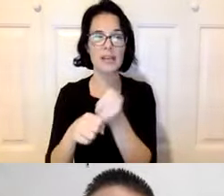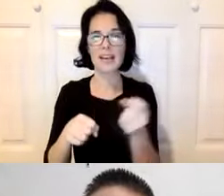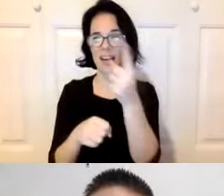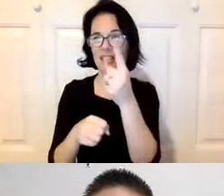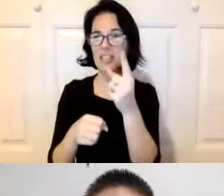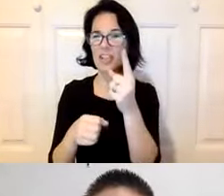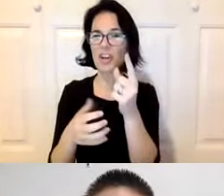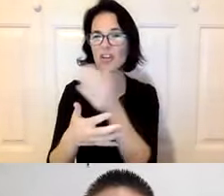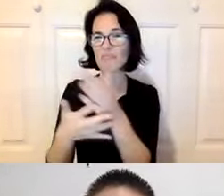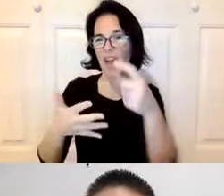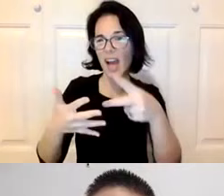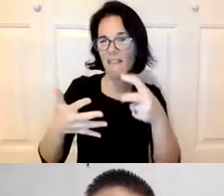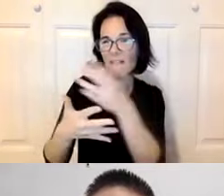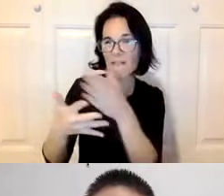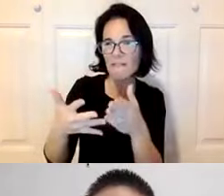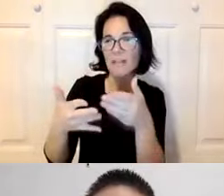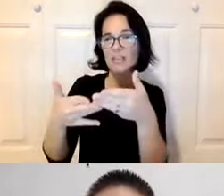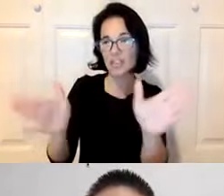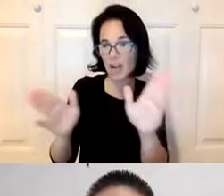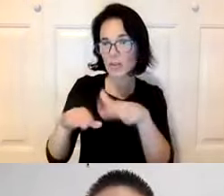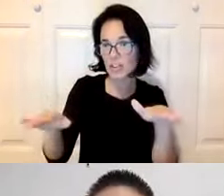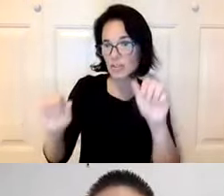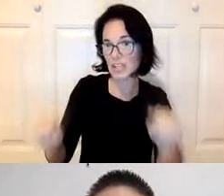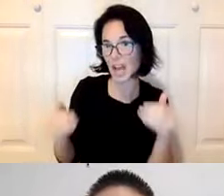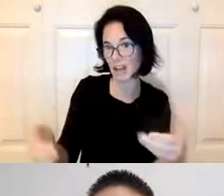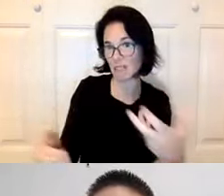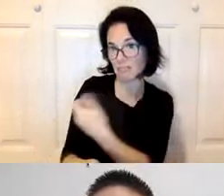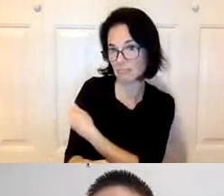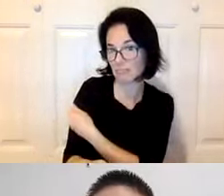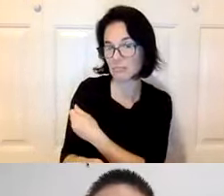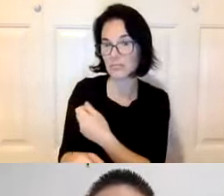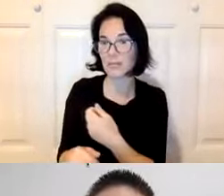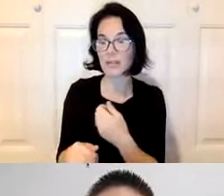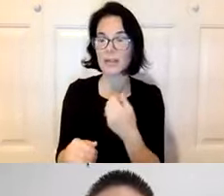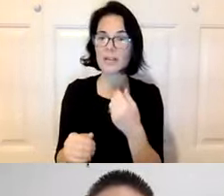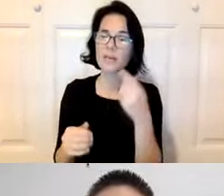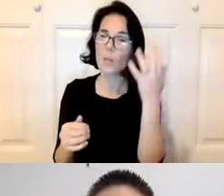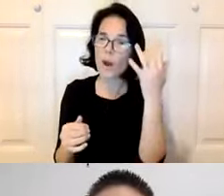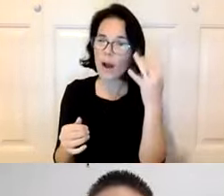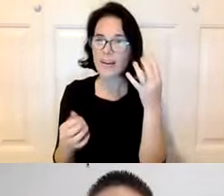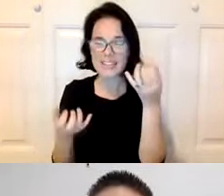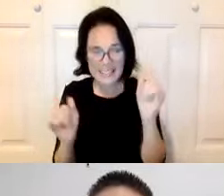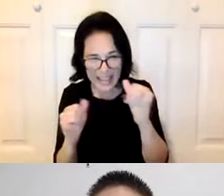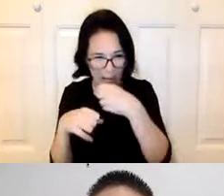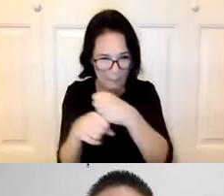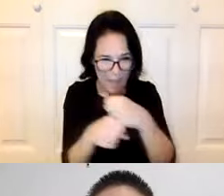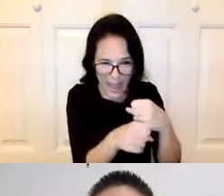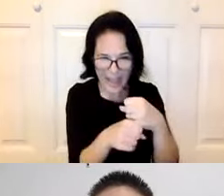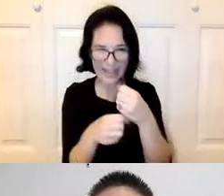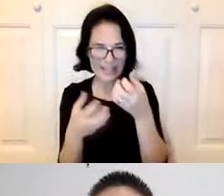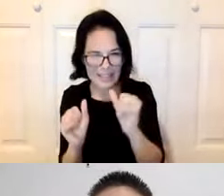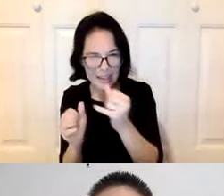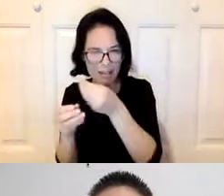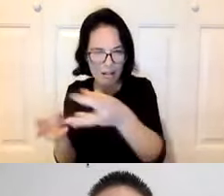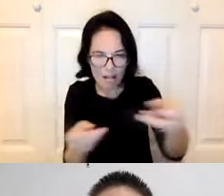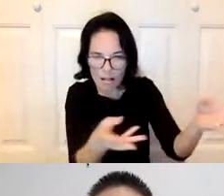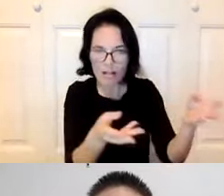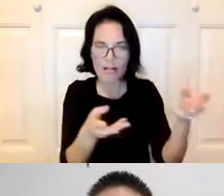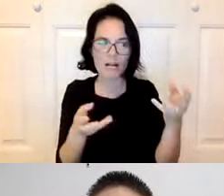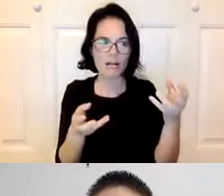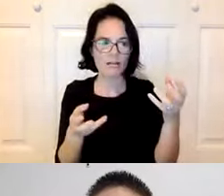because the vaccines are still being made, still being brought to distribution locations.